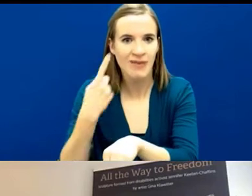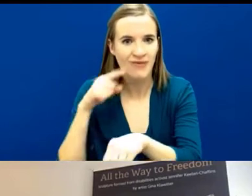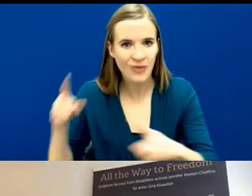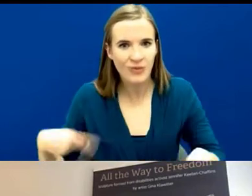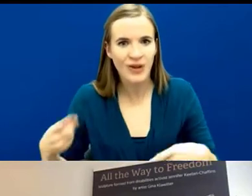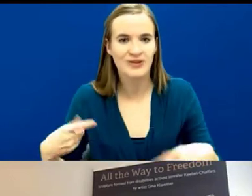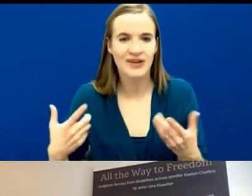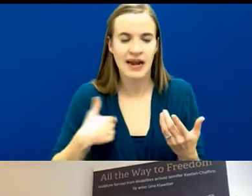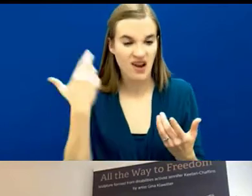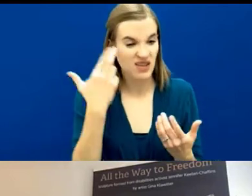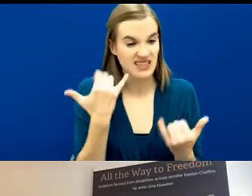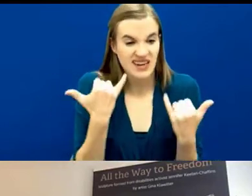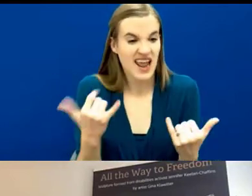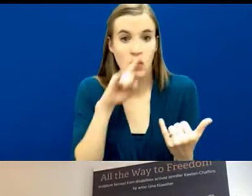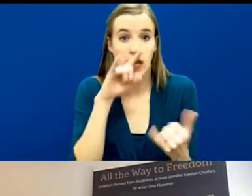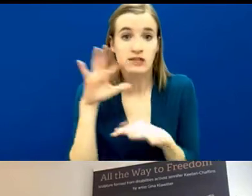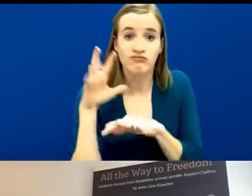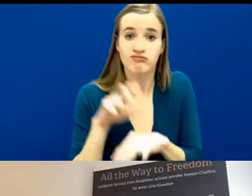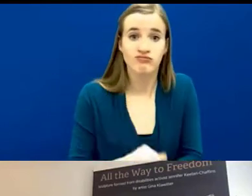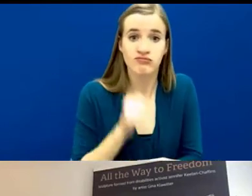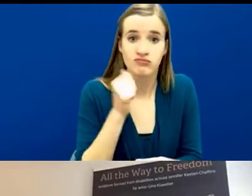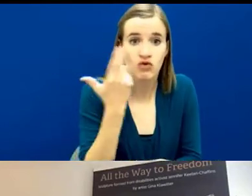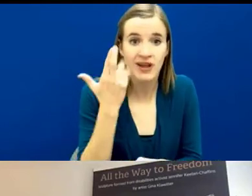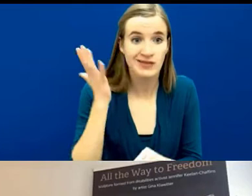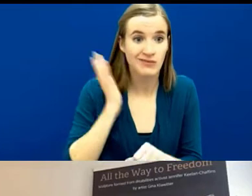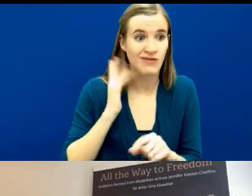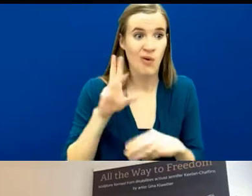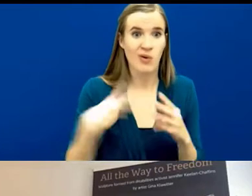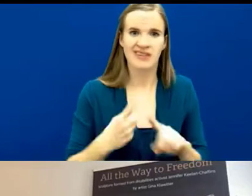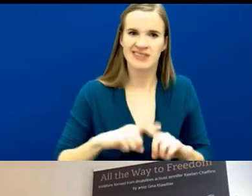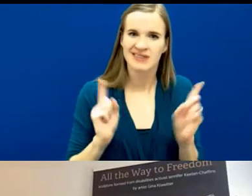about the ADA. But it's a little tricky to write about a law, because that can